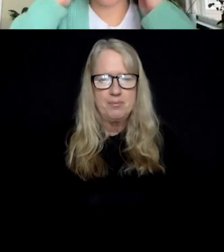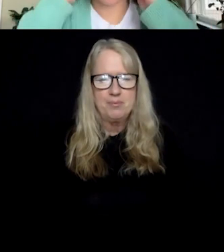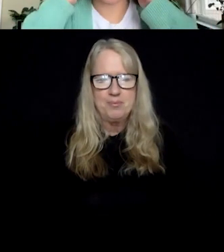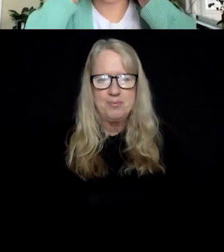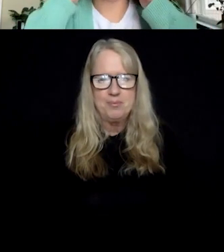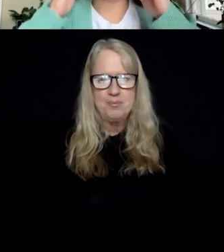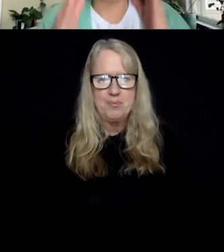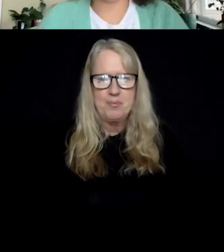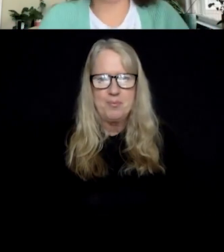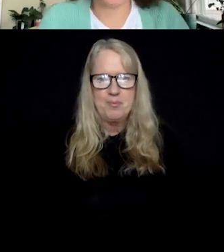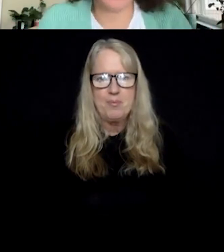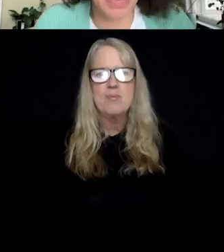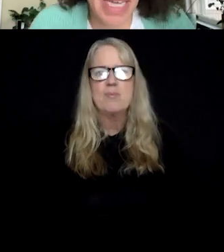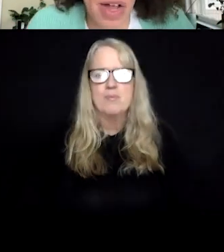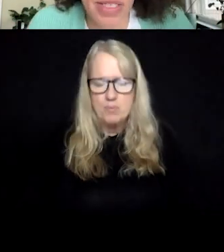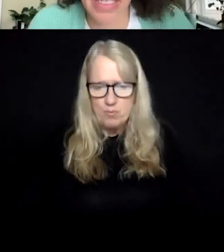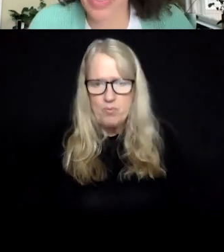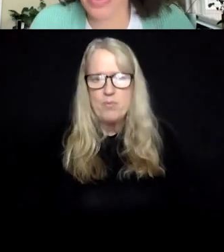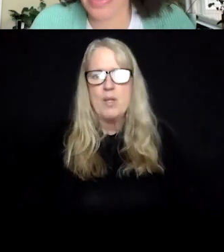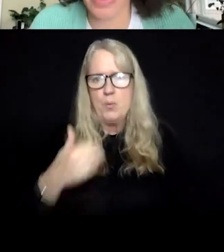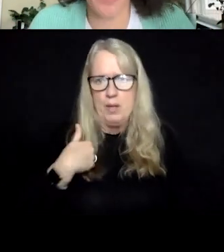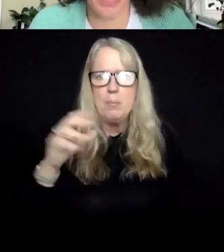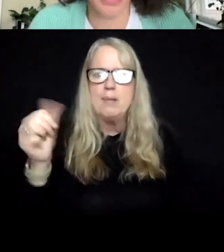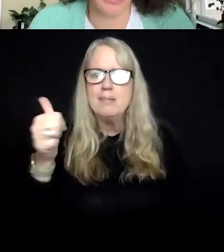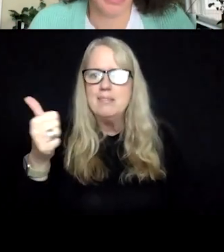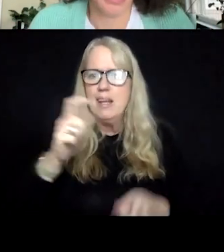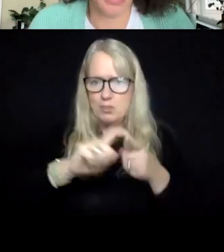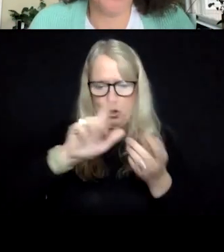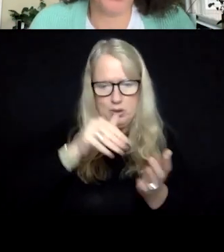SO WE HAVE GAINED ABOUT TEN CALL CENTERS IN THE LAST YEAR.